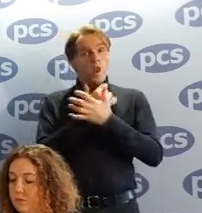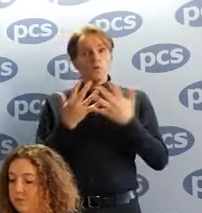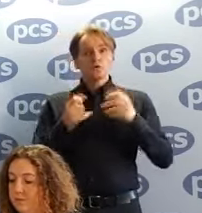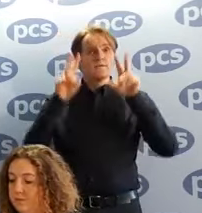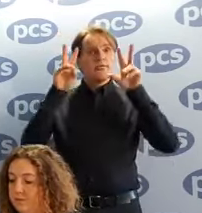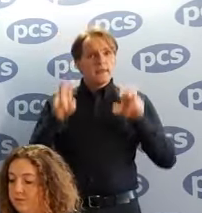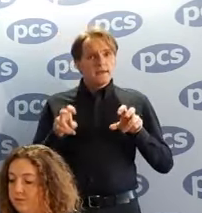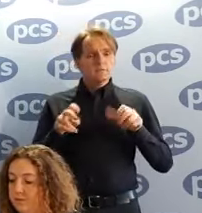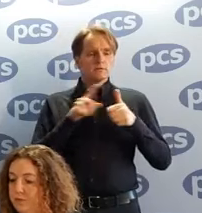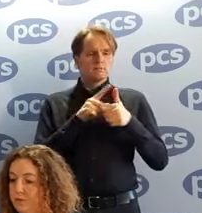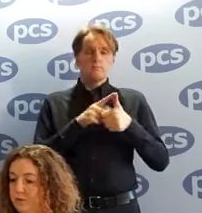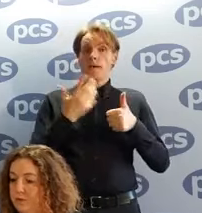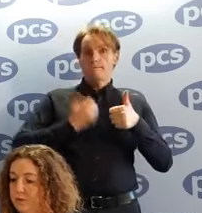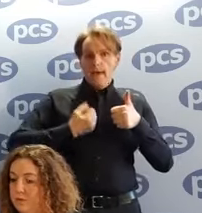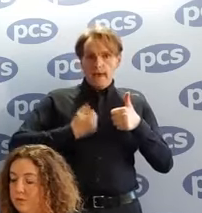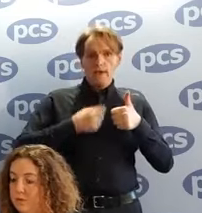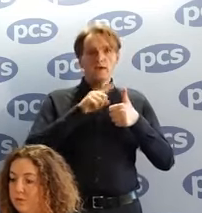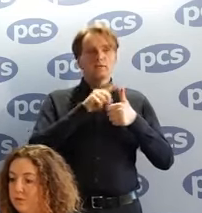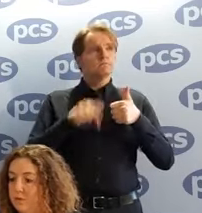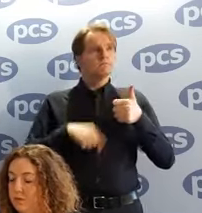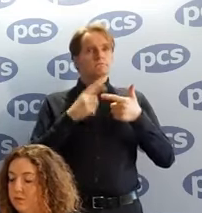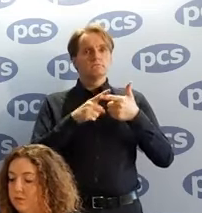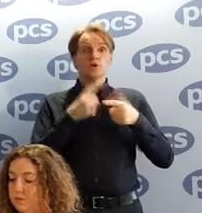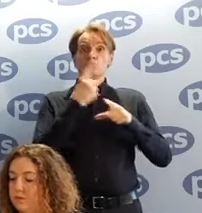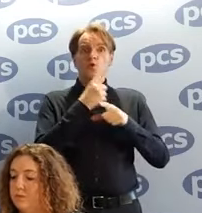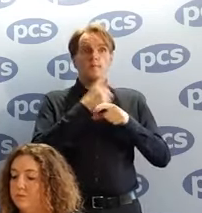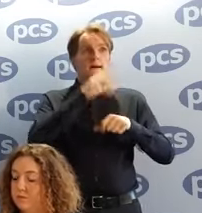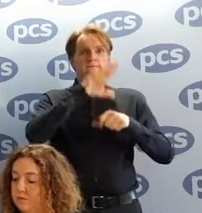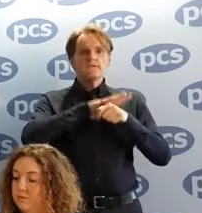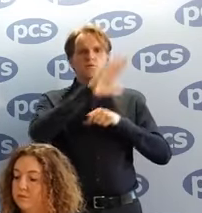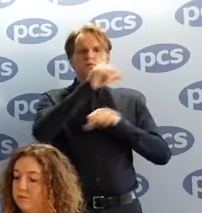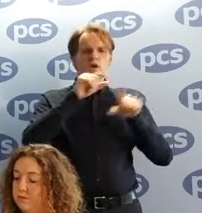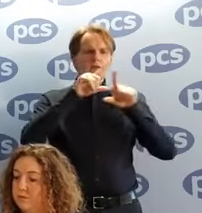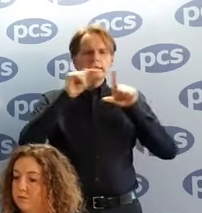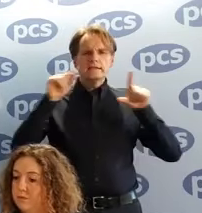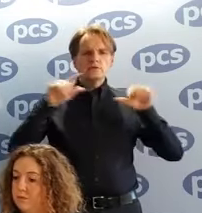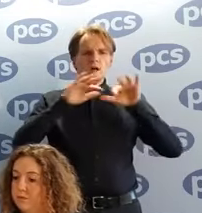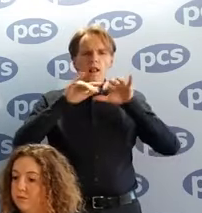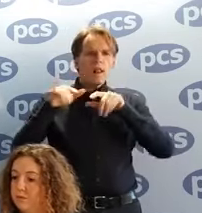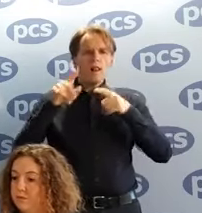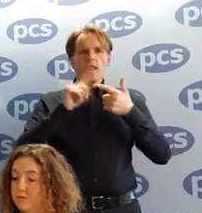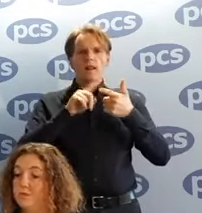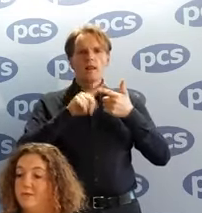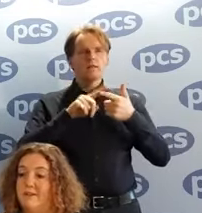going to be talking about things that will affect us in the future digitalisation for example, the government's estate strategy, you know